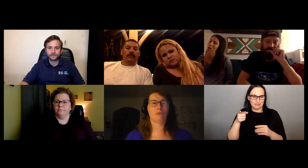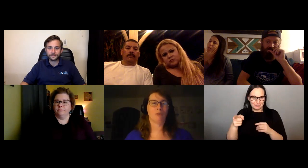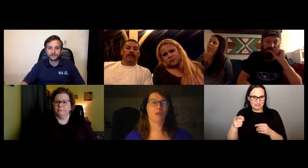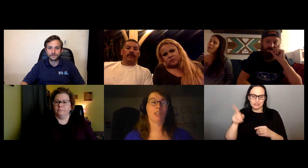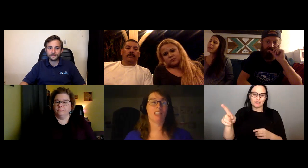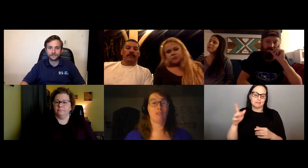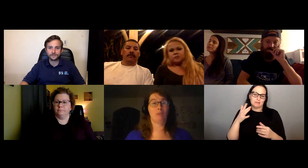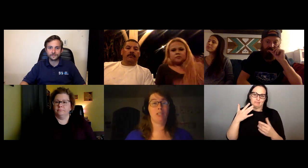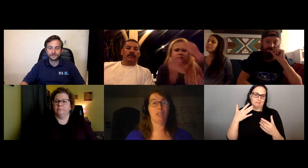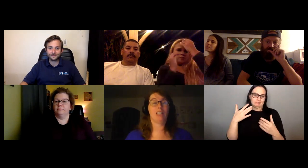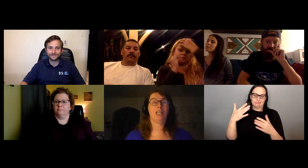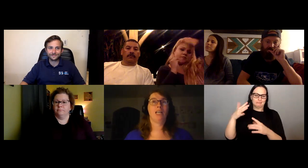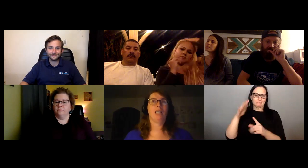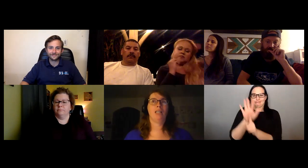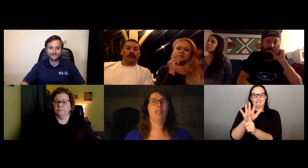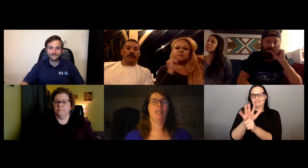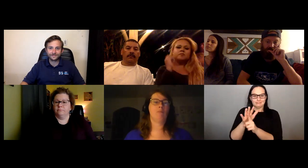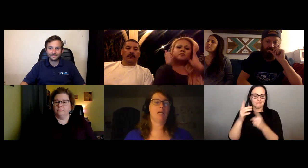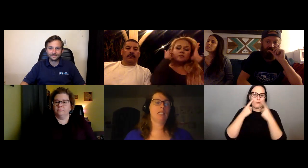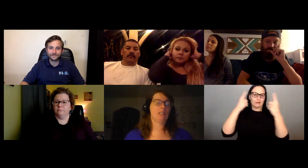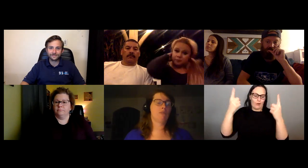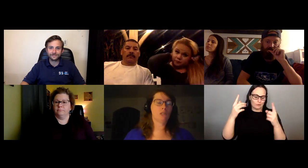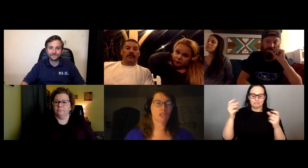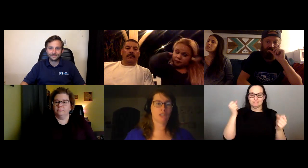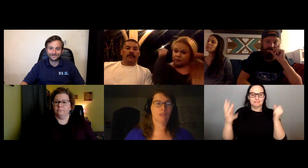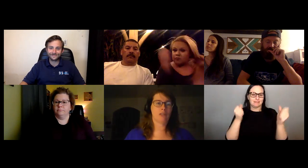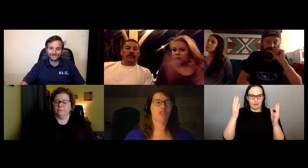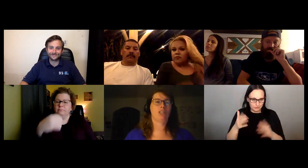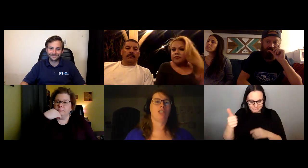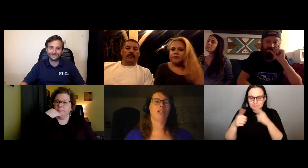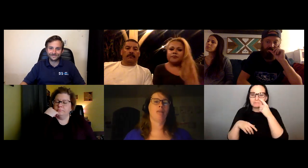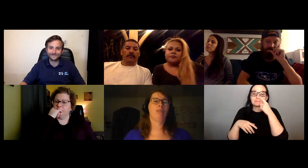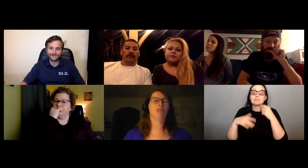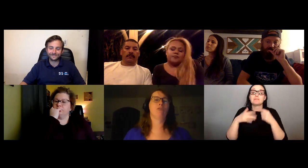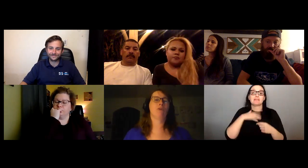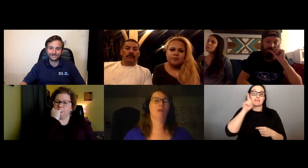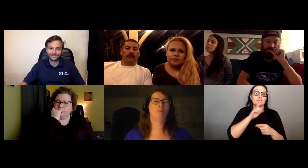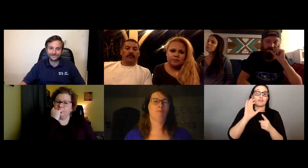within the deaf community and then my deaf culture instructor